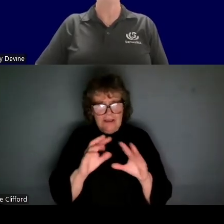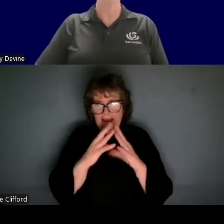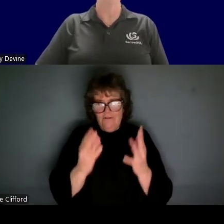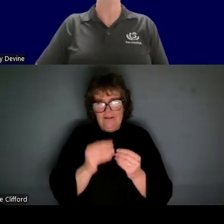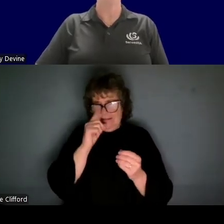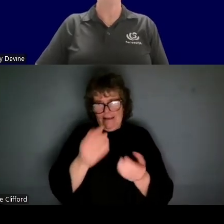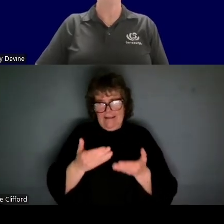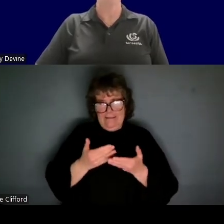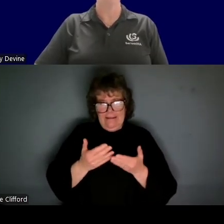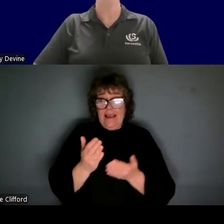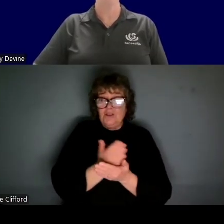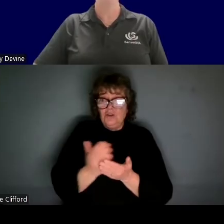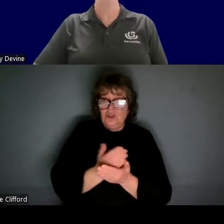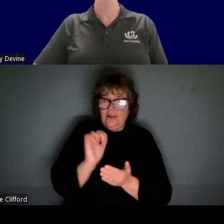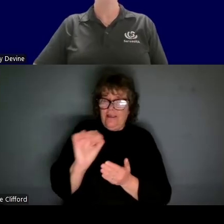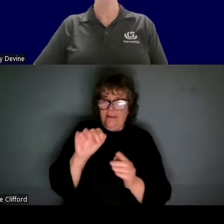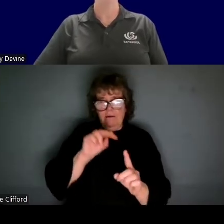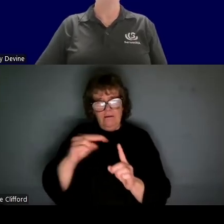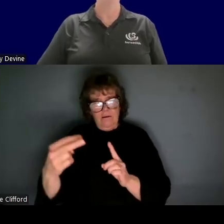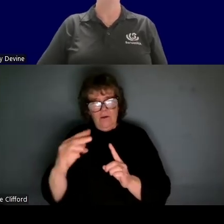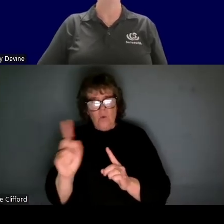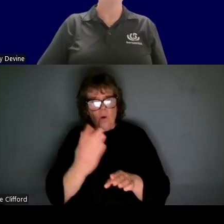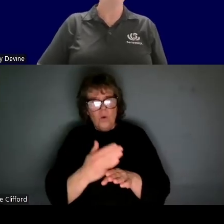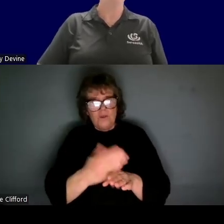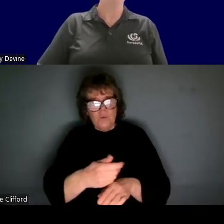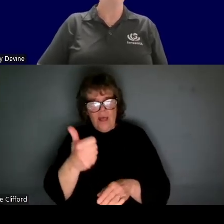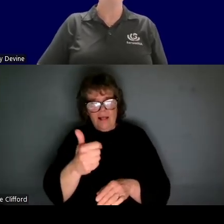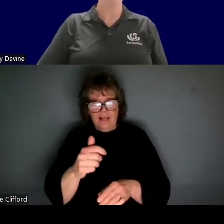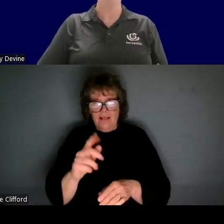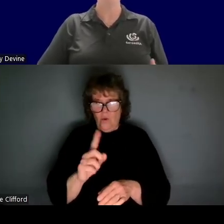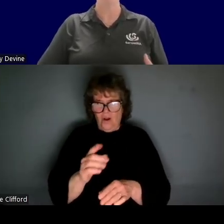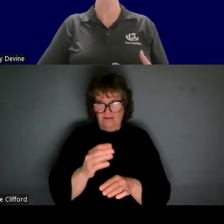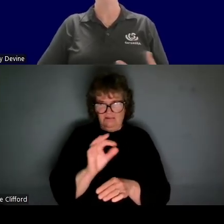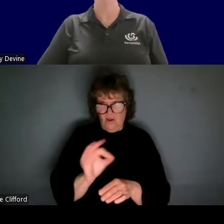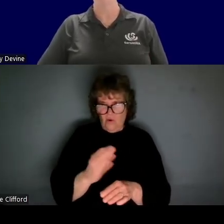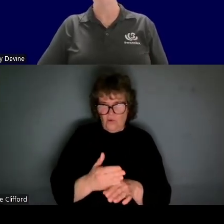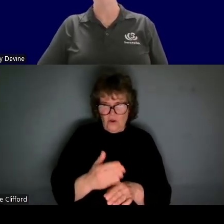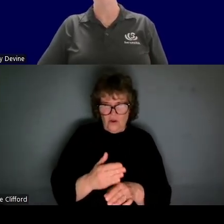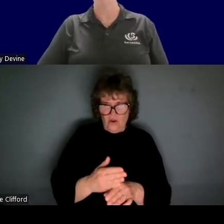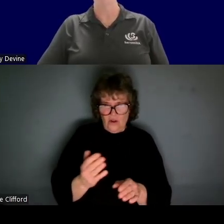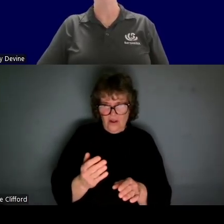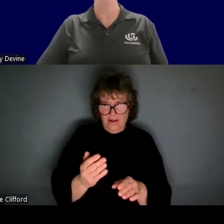and what doesn't work. No piece of information is too small and it might seem insignificant to you,